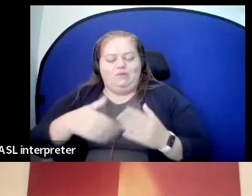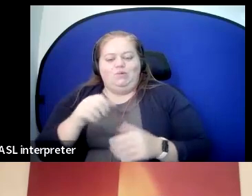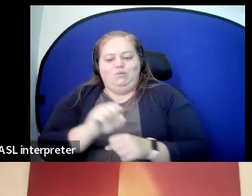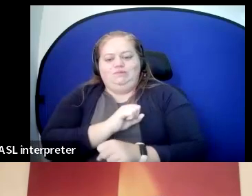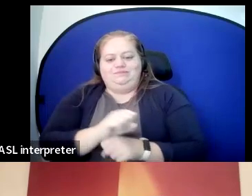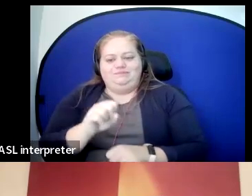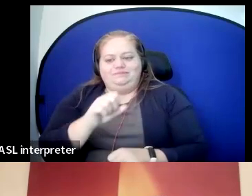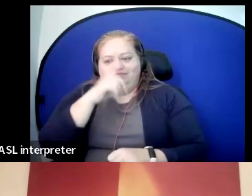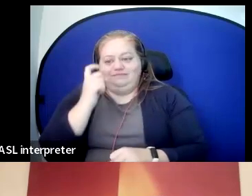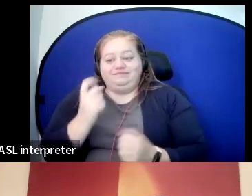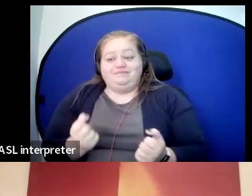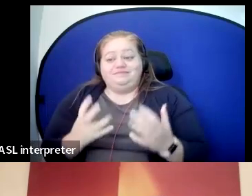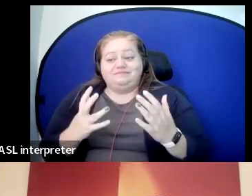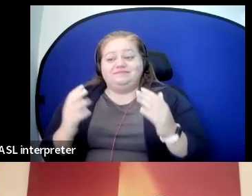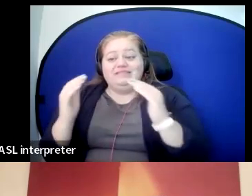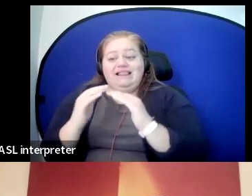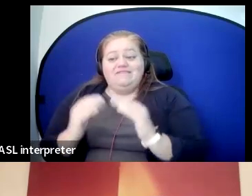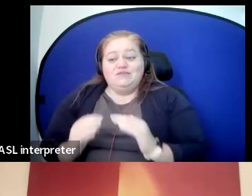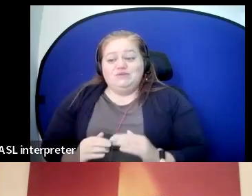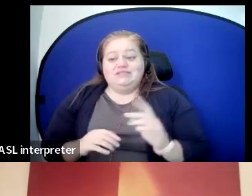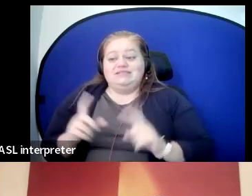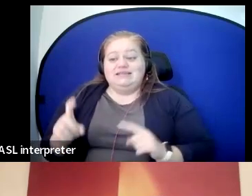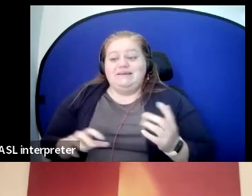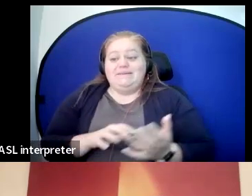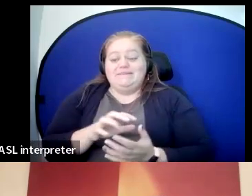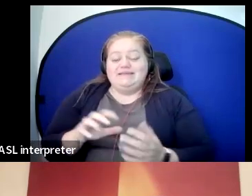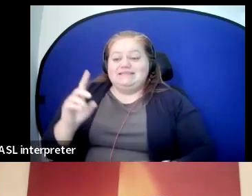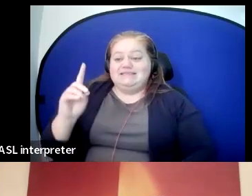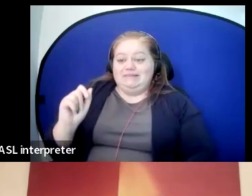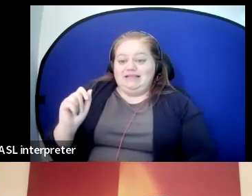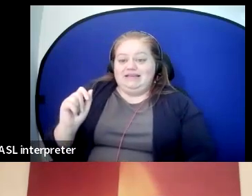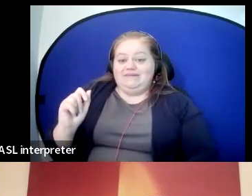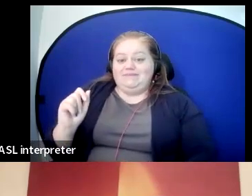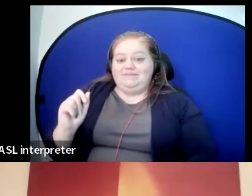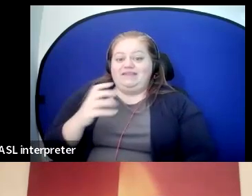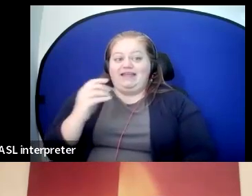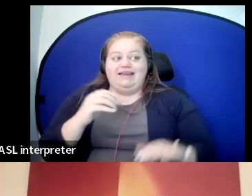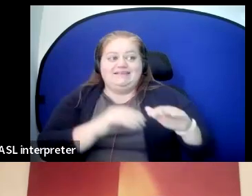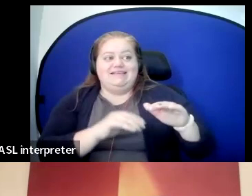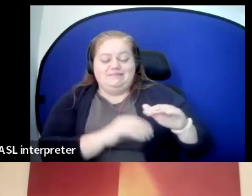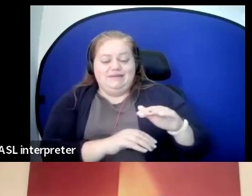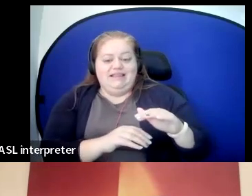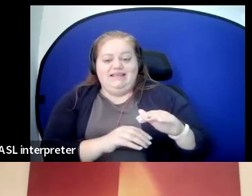as many variations in disability as there is in-- or accessibility as there is in people.